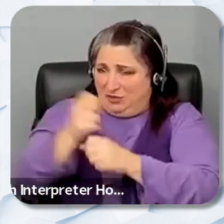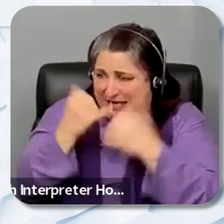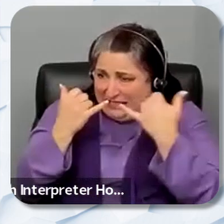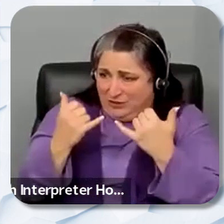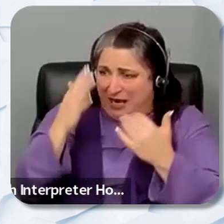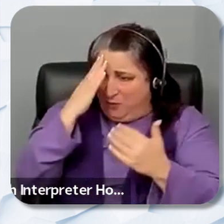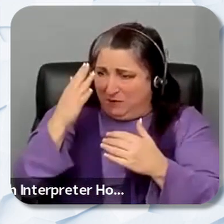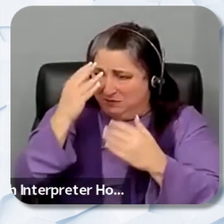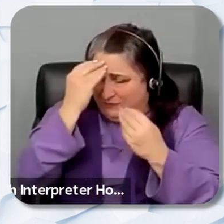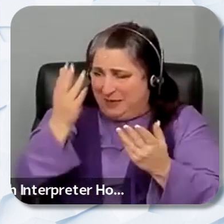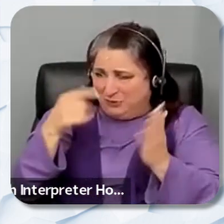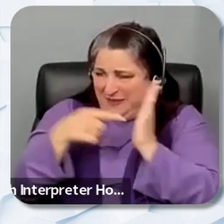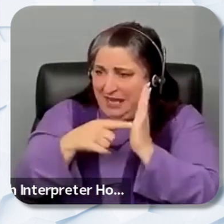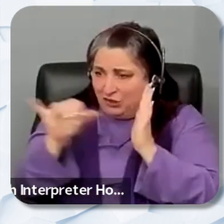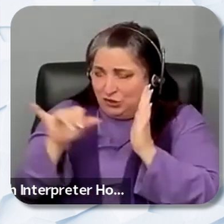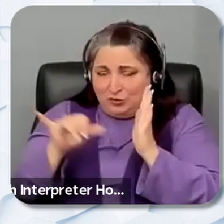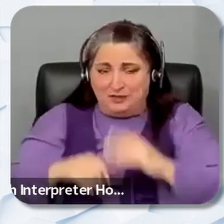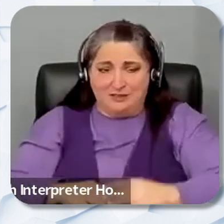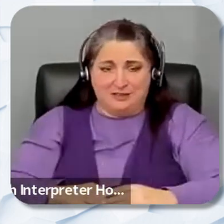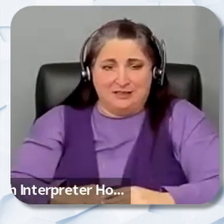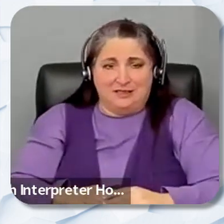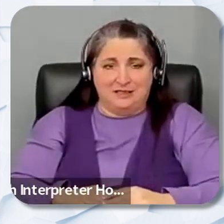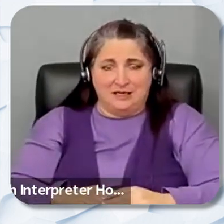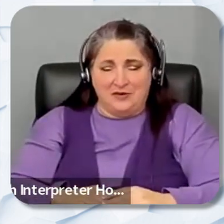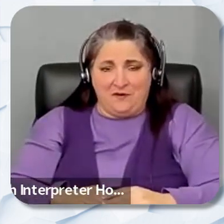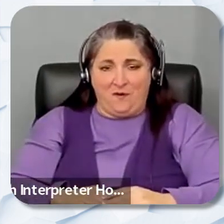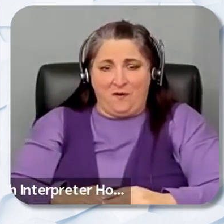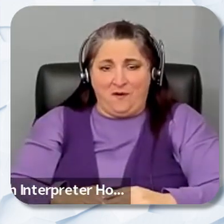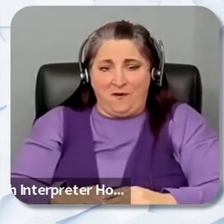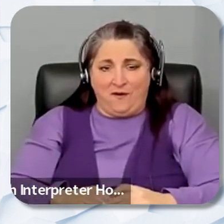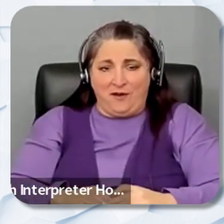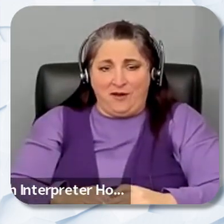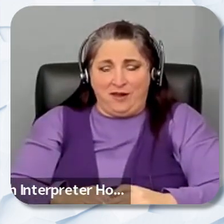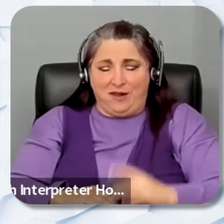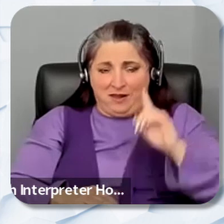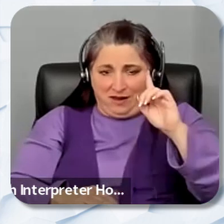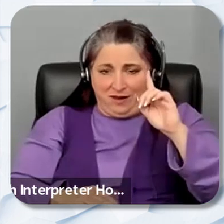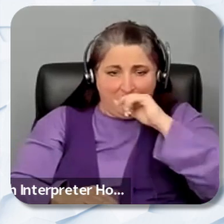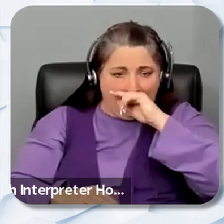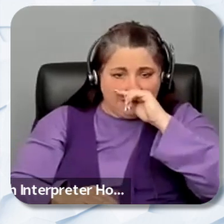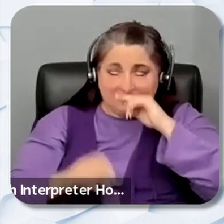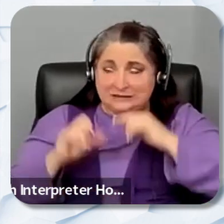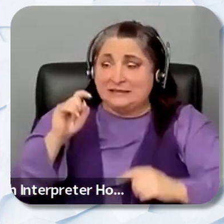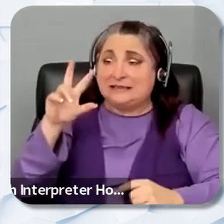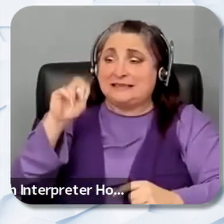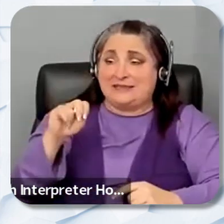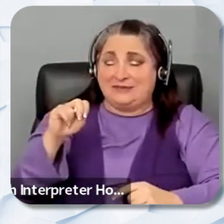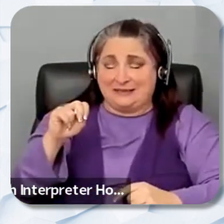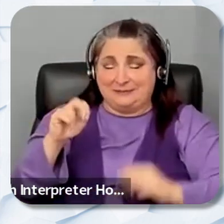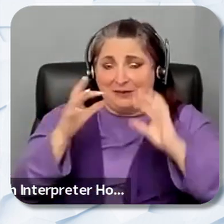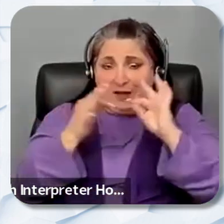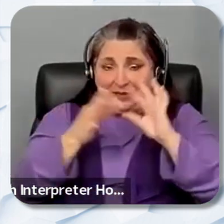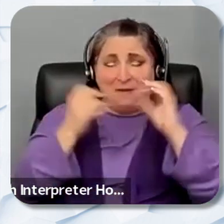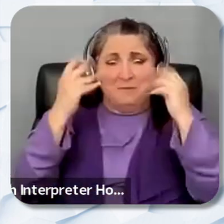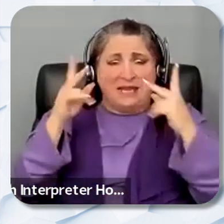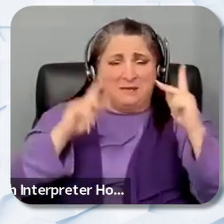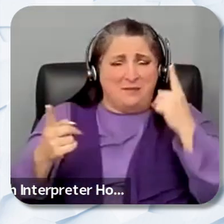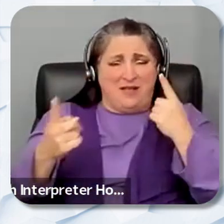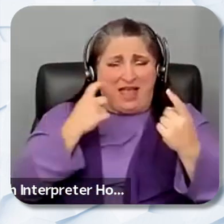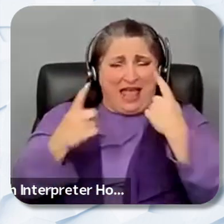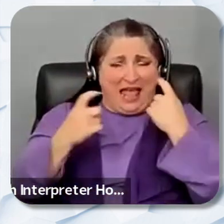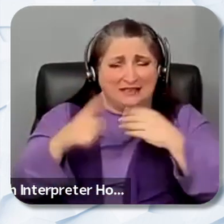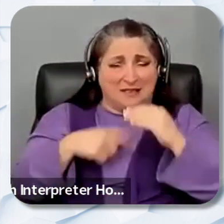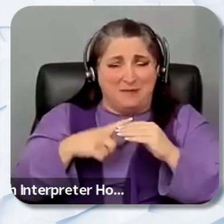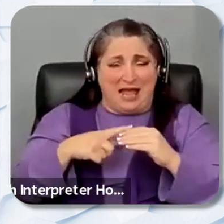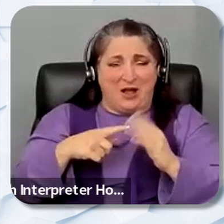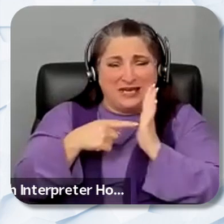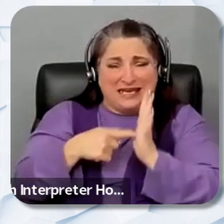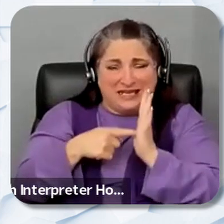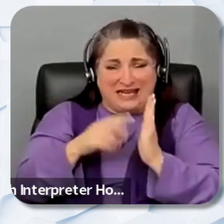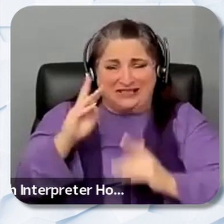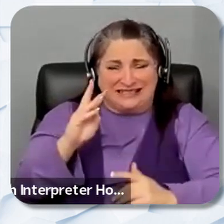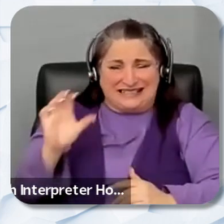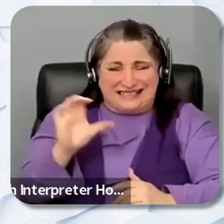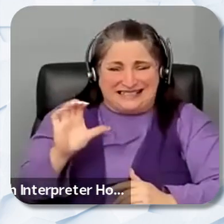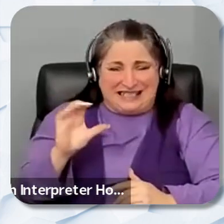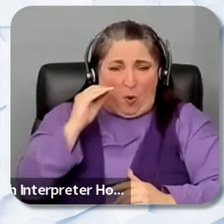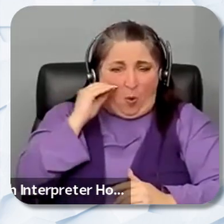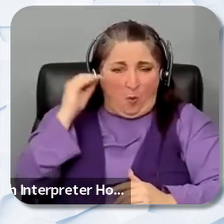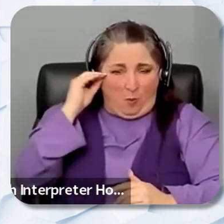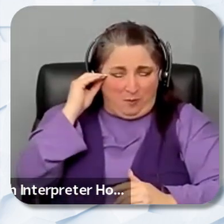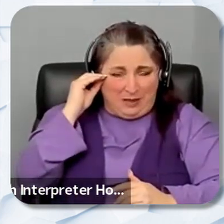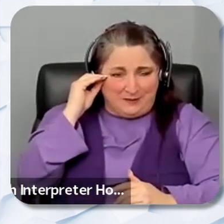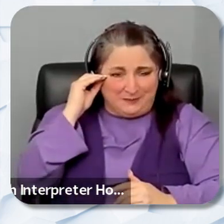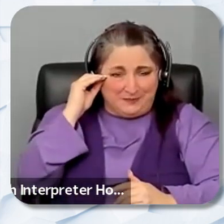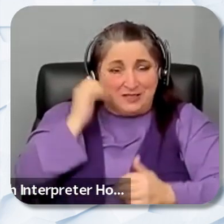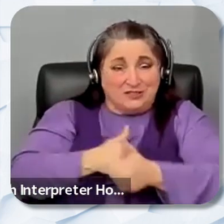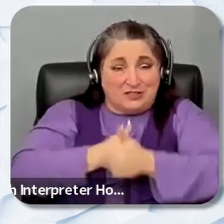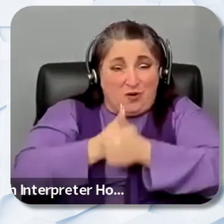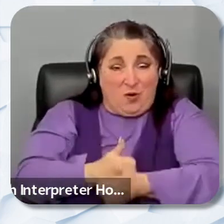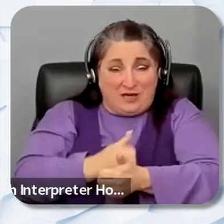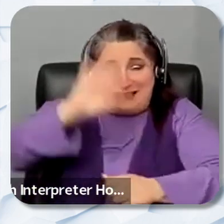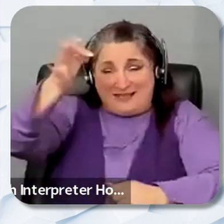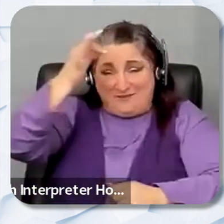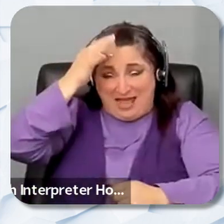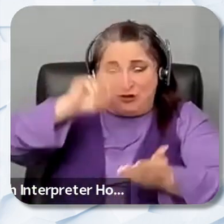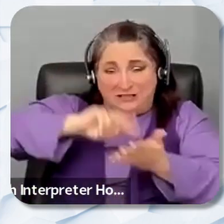today, too. Yes, go ahead, Steven. So, according to the federal definition, which is the definition